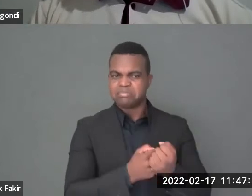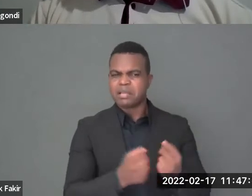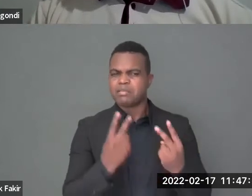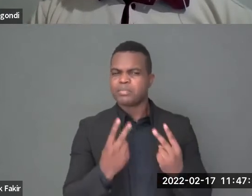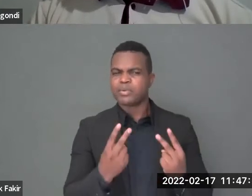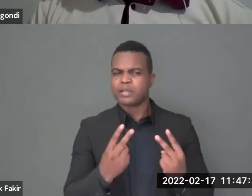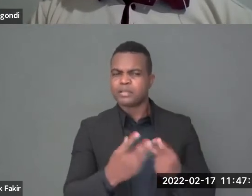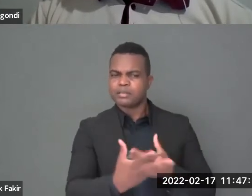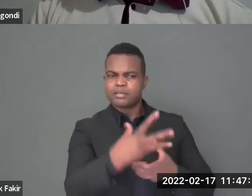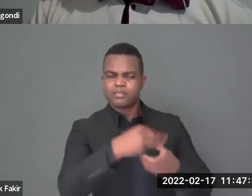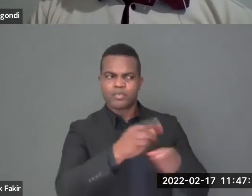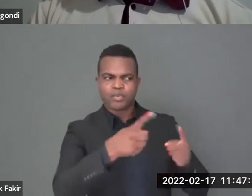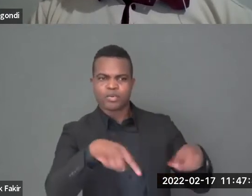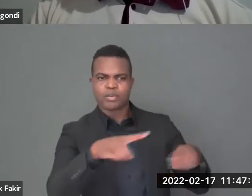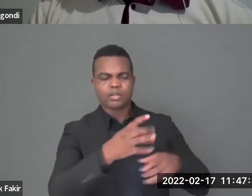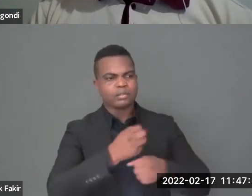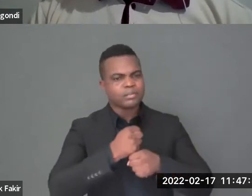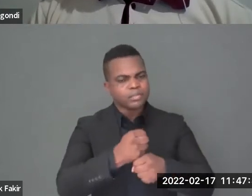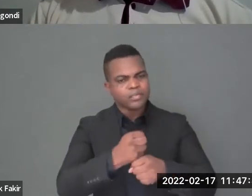Elizabeth Lockwood: So we hope these will be used they're open source.